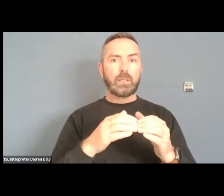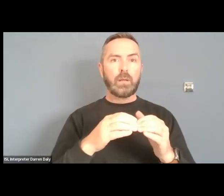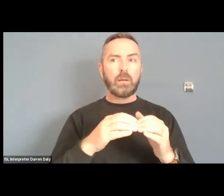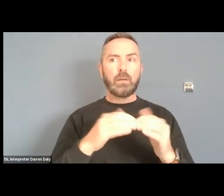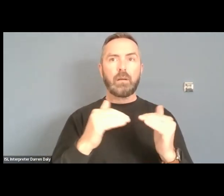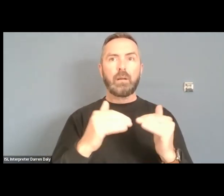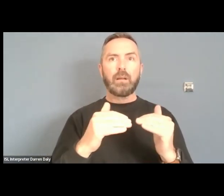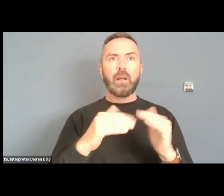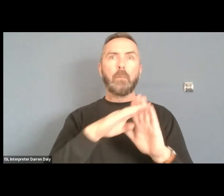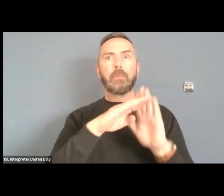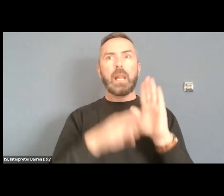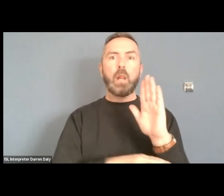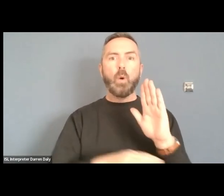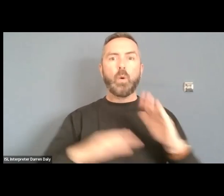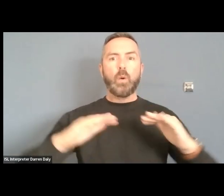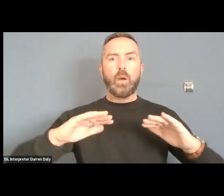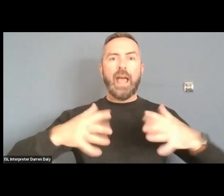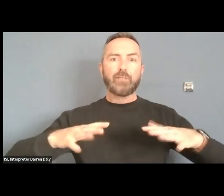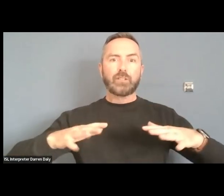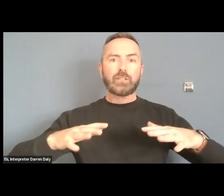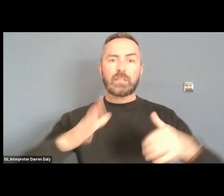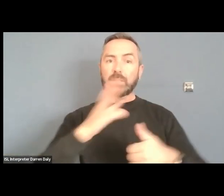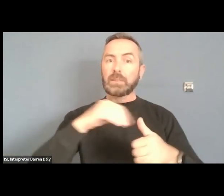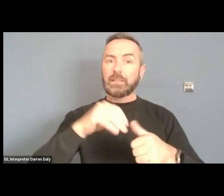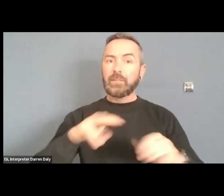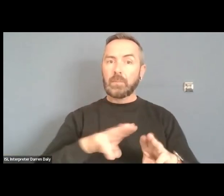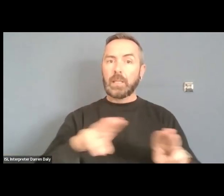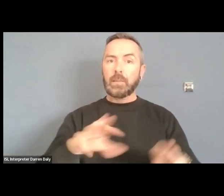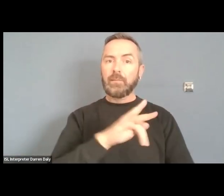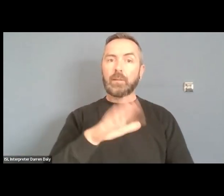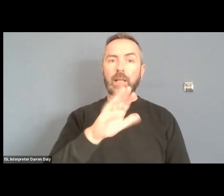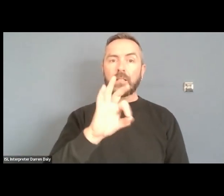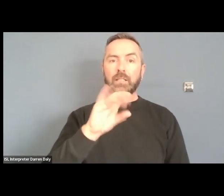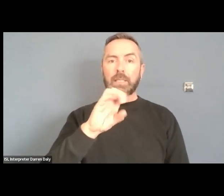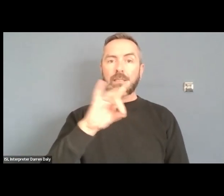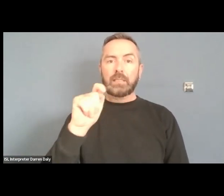In particular people from the LGBTQ+ community, single people, people